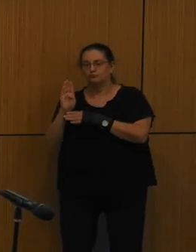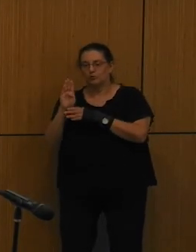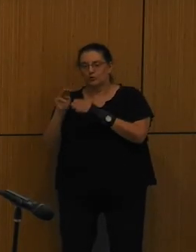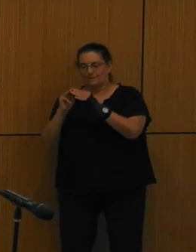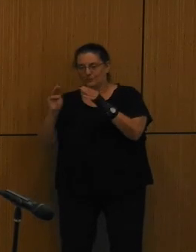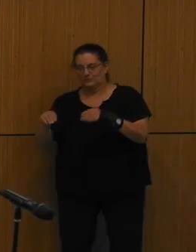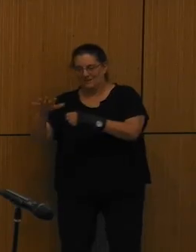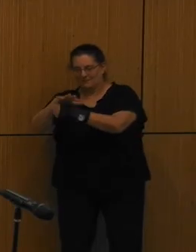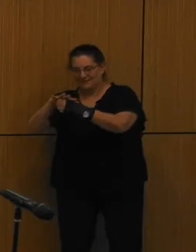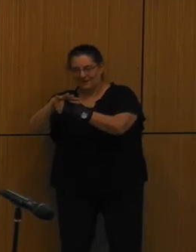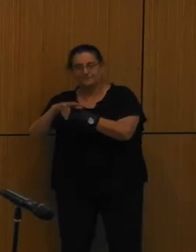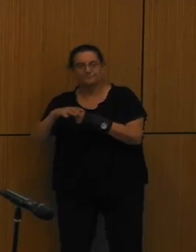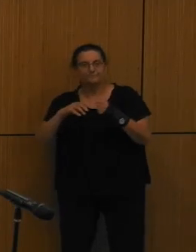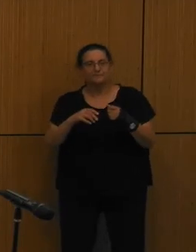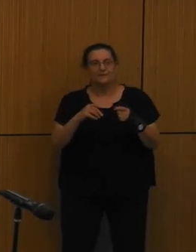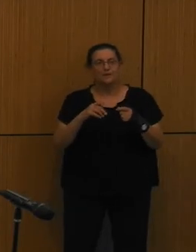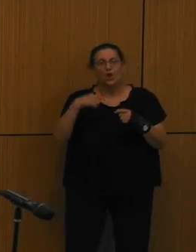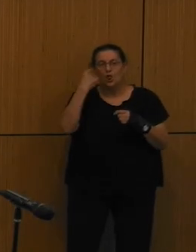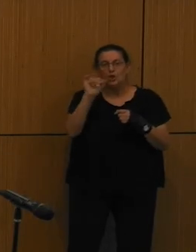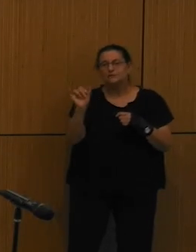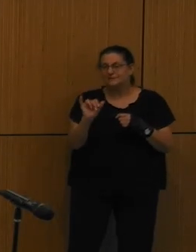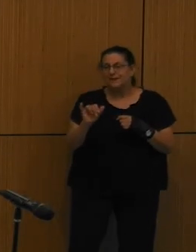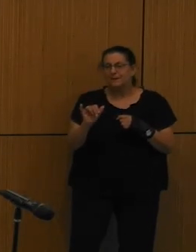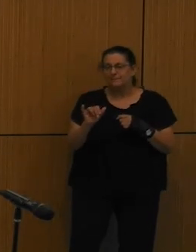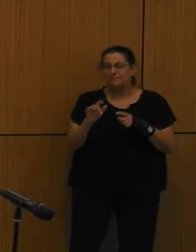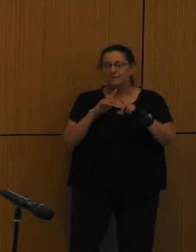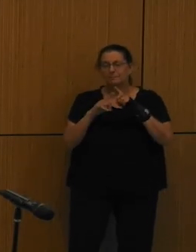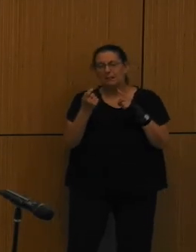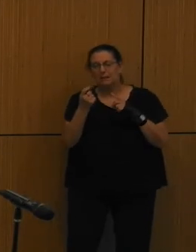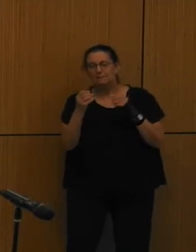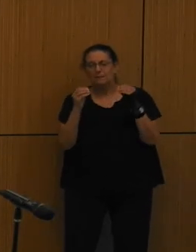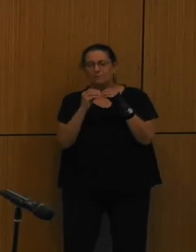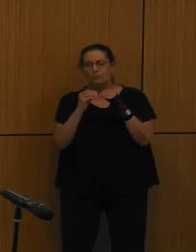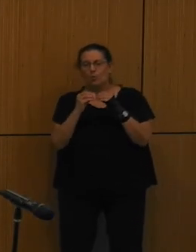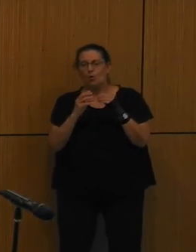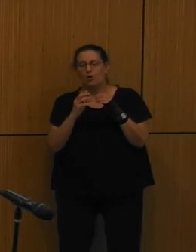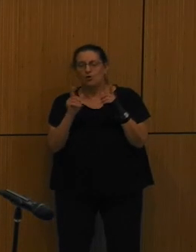Looks kind of the same, a little bit finer grained. We made a thin section out of that.